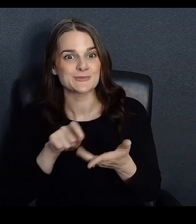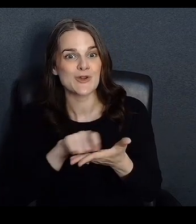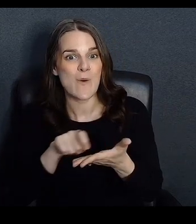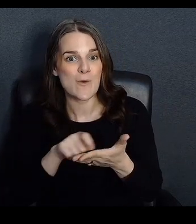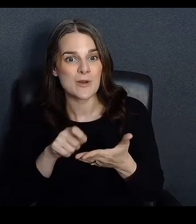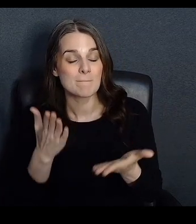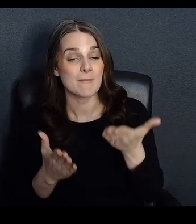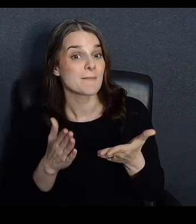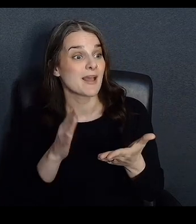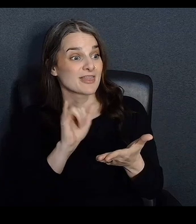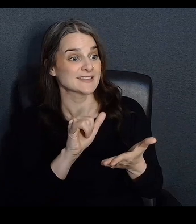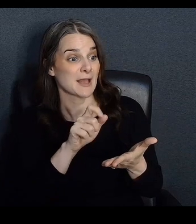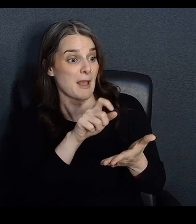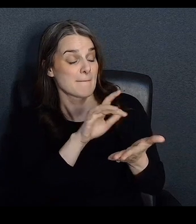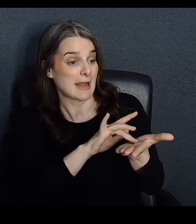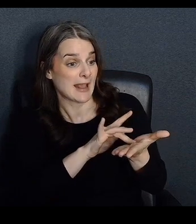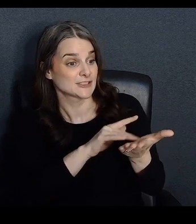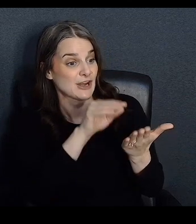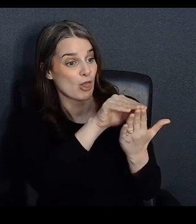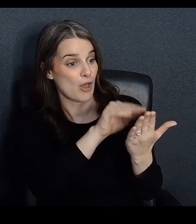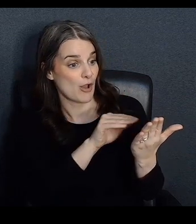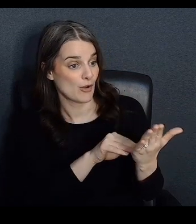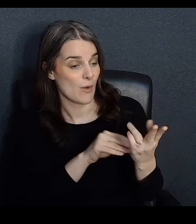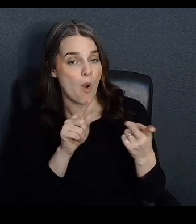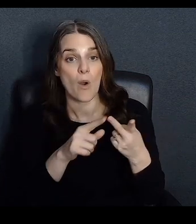So maybe that note is a medication log or a hydration log.